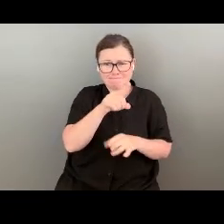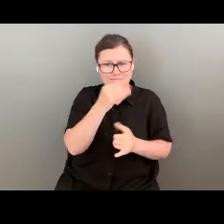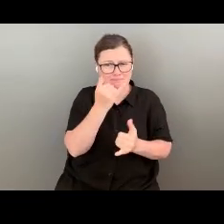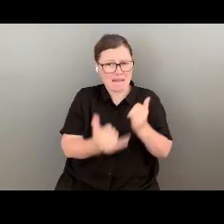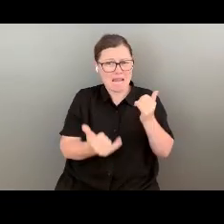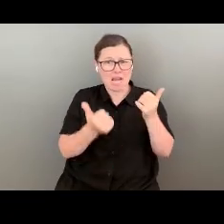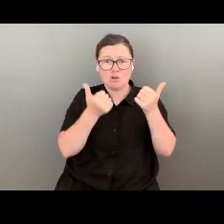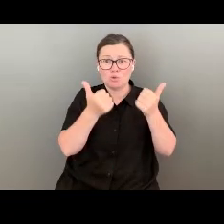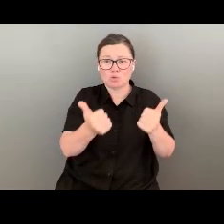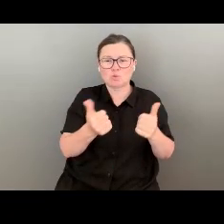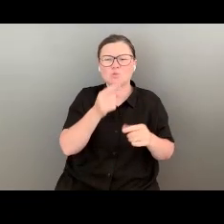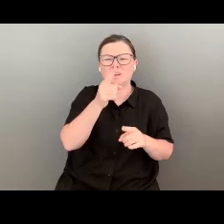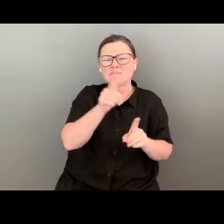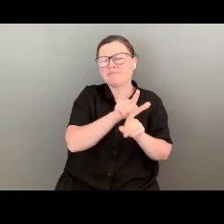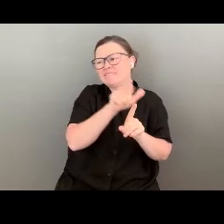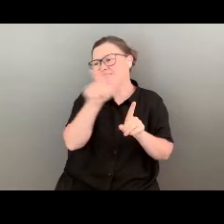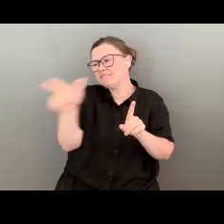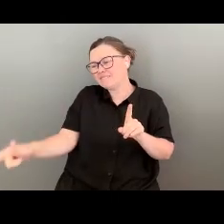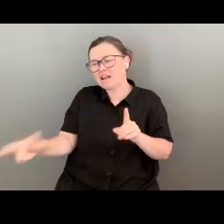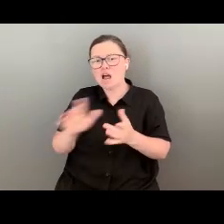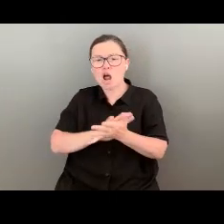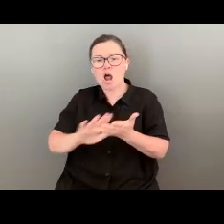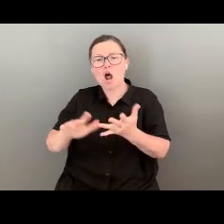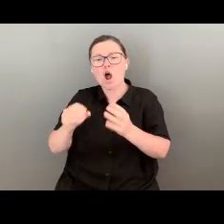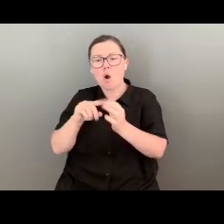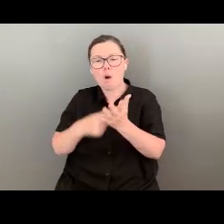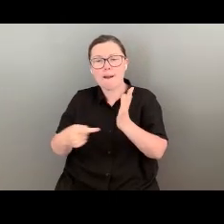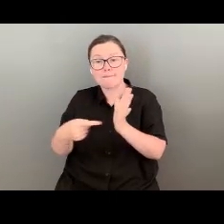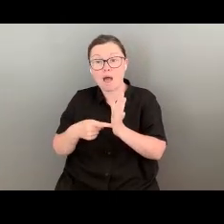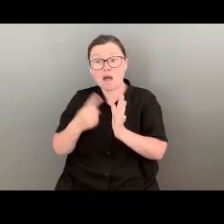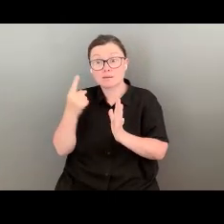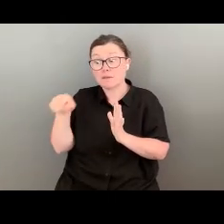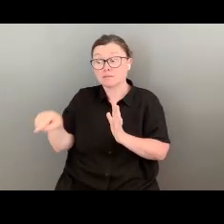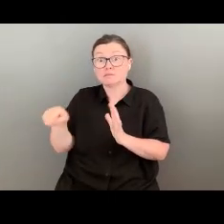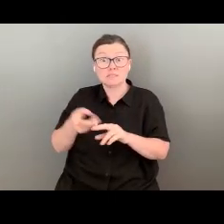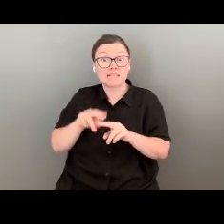to being in Hobart as well. But Pigeonhole Bakery is definitely worth hunting down in Adelaide.